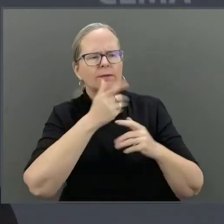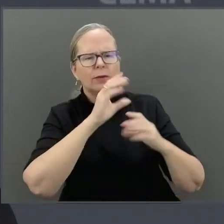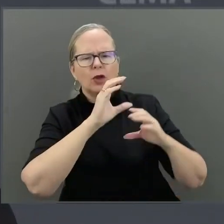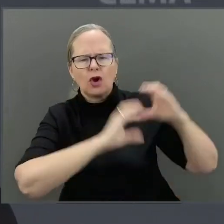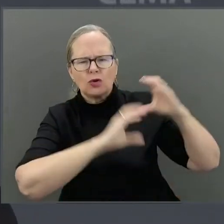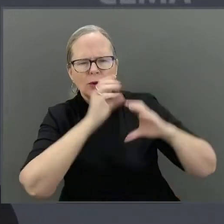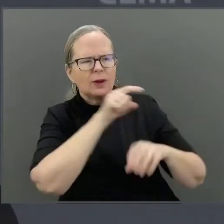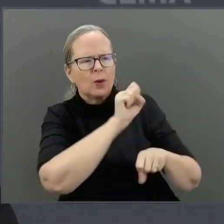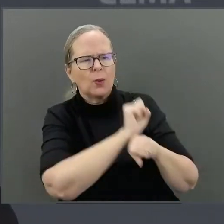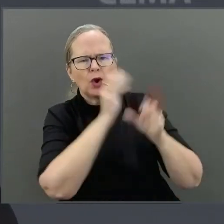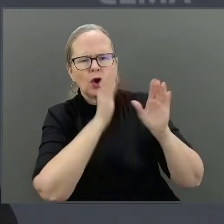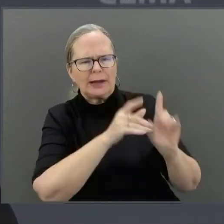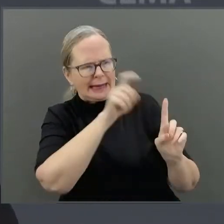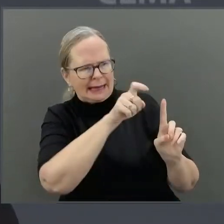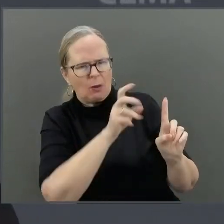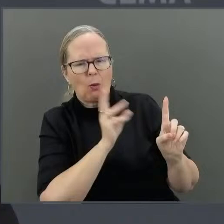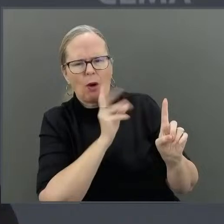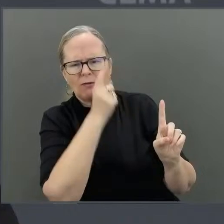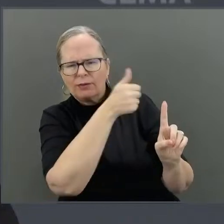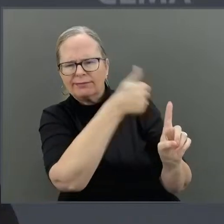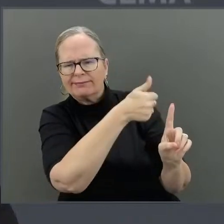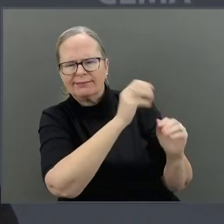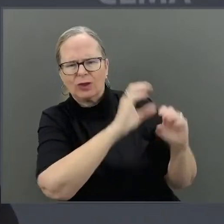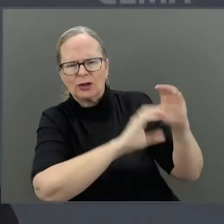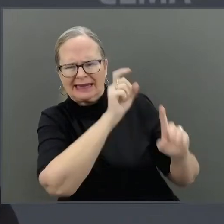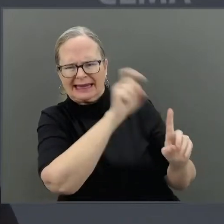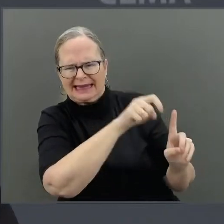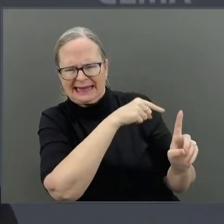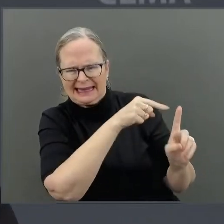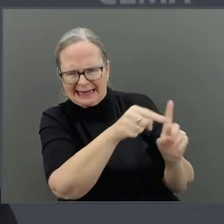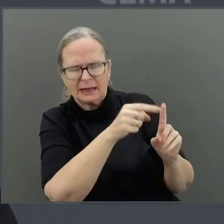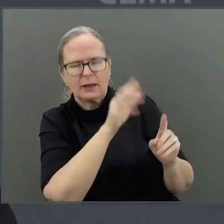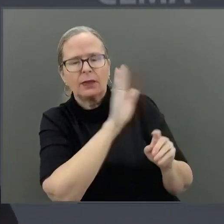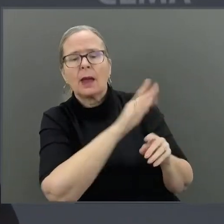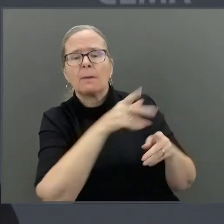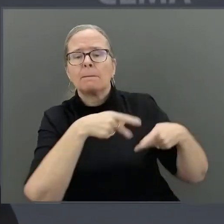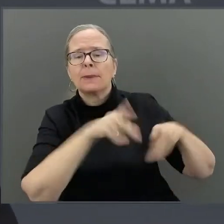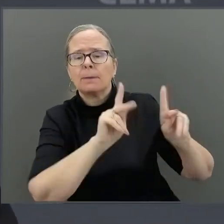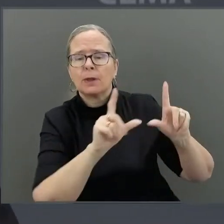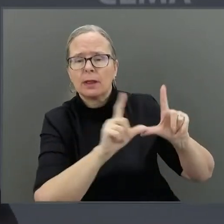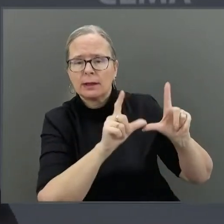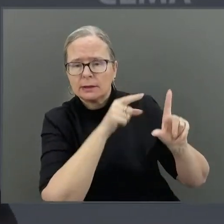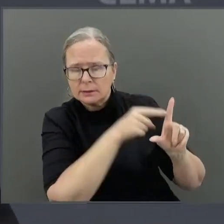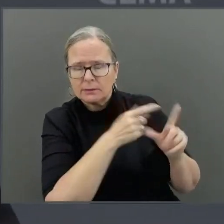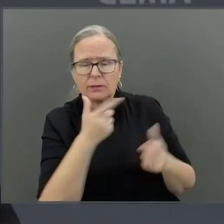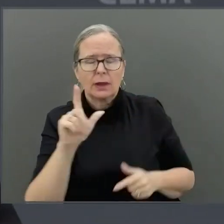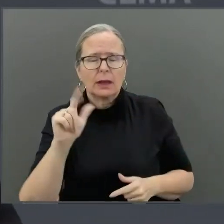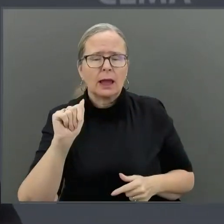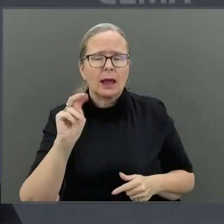land State companies bulk water station users those with hydrant connection unit